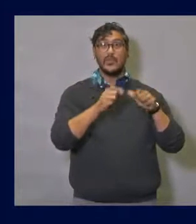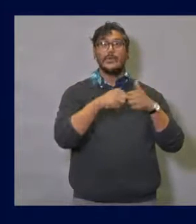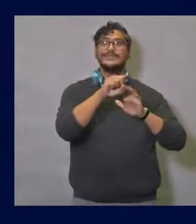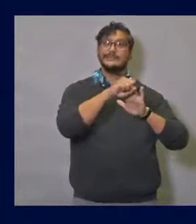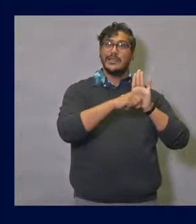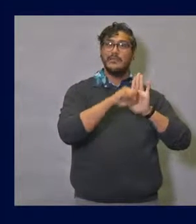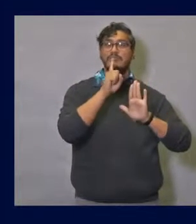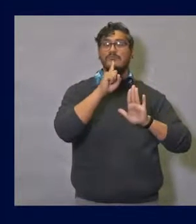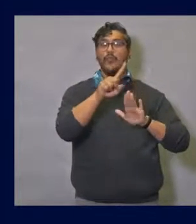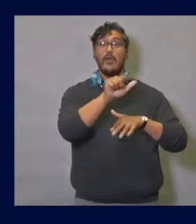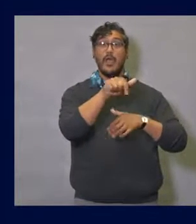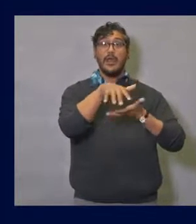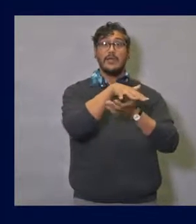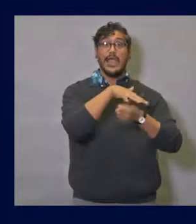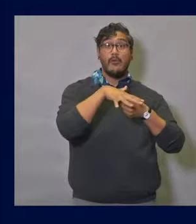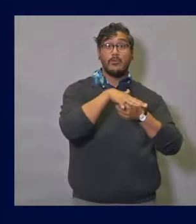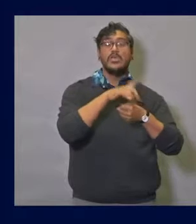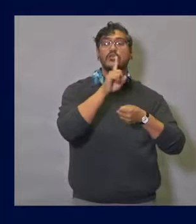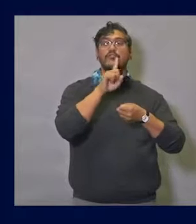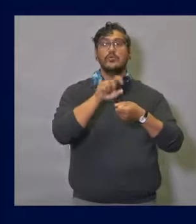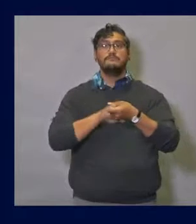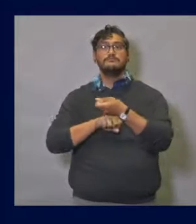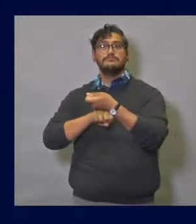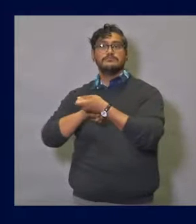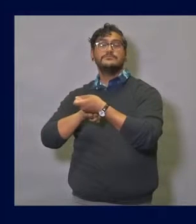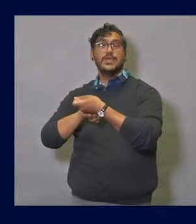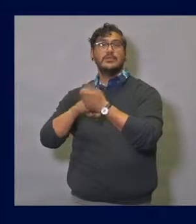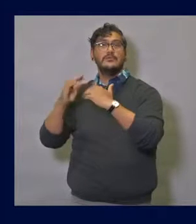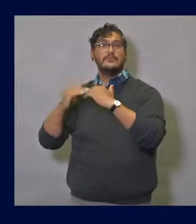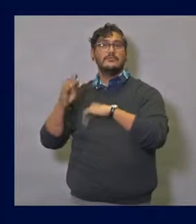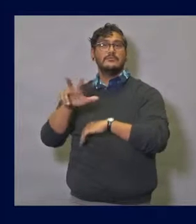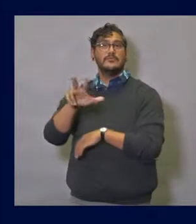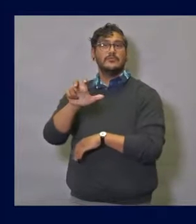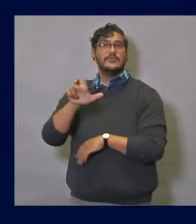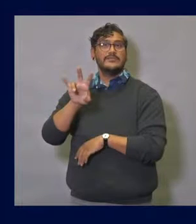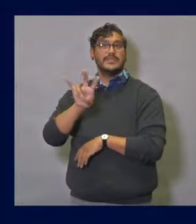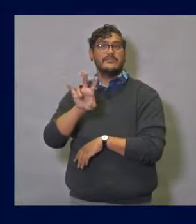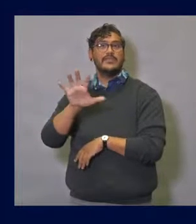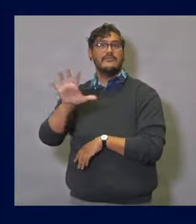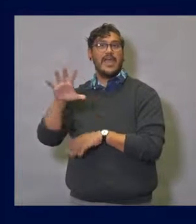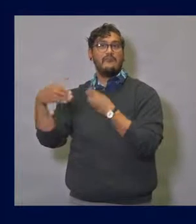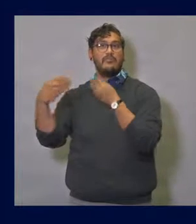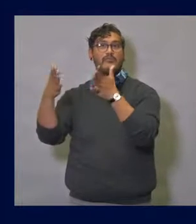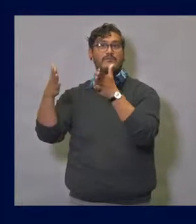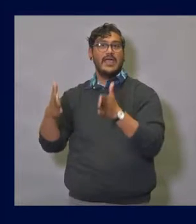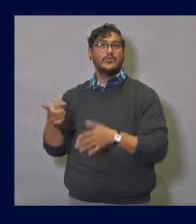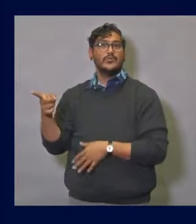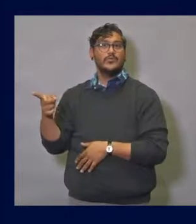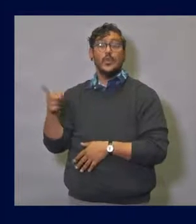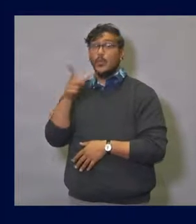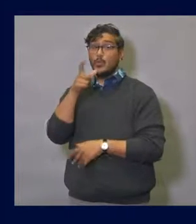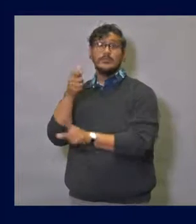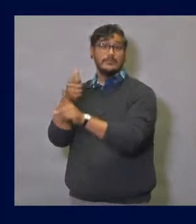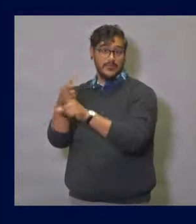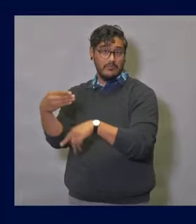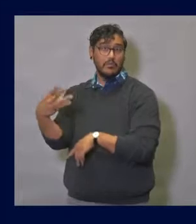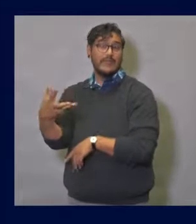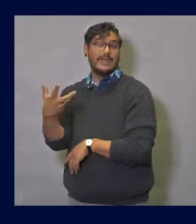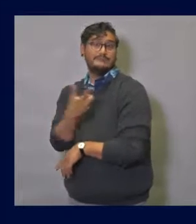OUR MEMORANDUM OF UNDERSTANDING WITH THE STATE THAT ALLOWS US TO